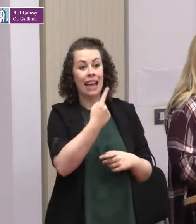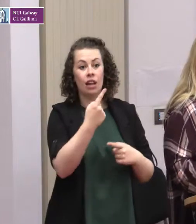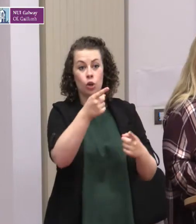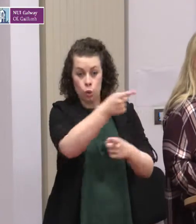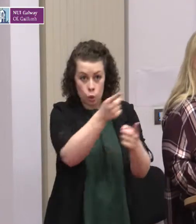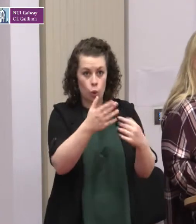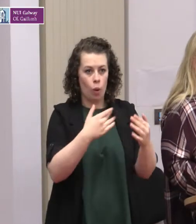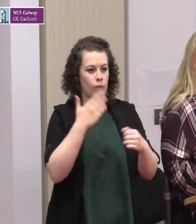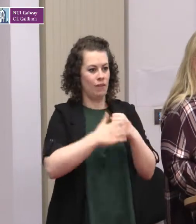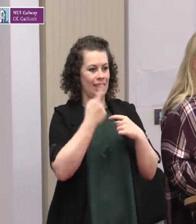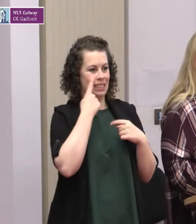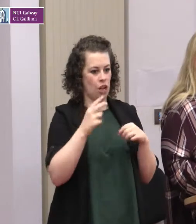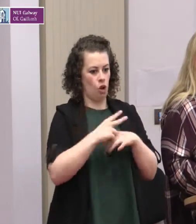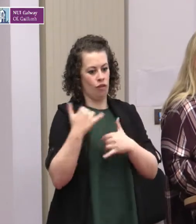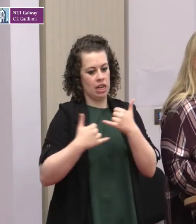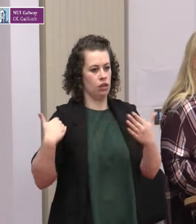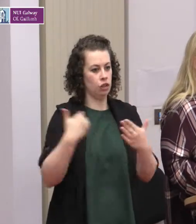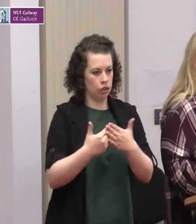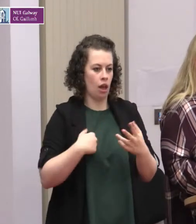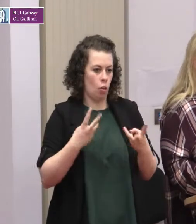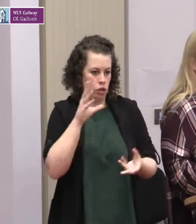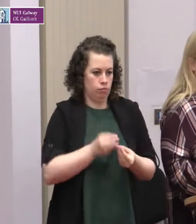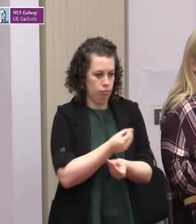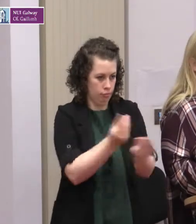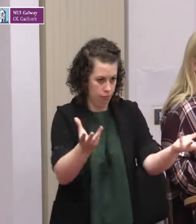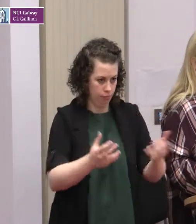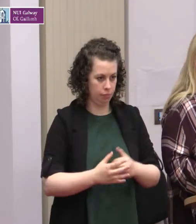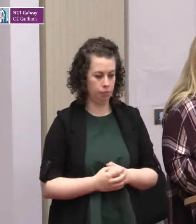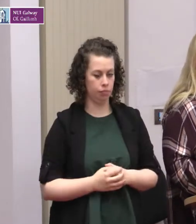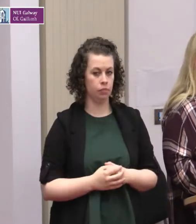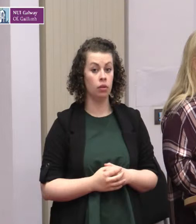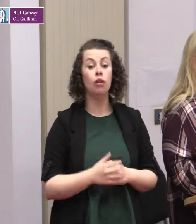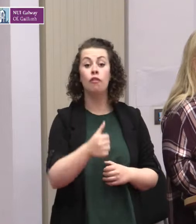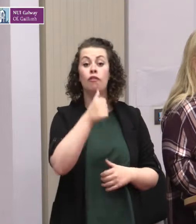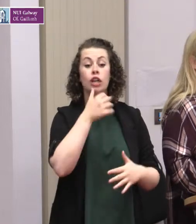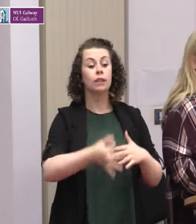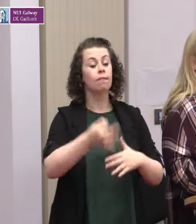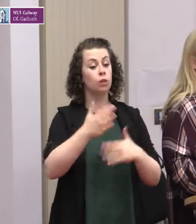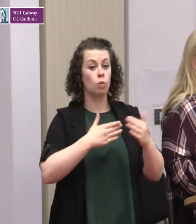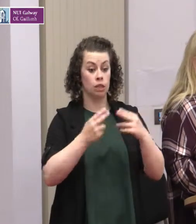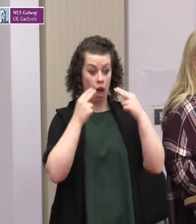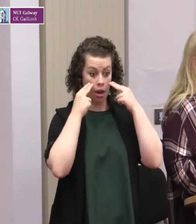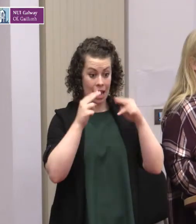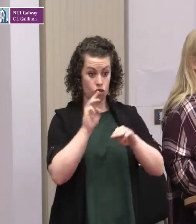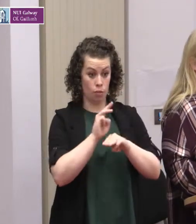come across over the years. The first thing that we have come across is that natural mothers with disabilities are